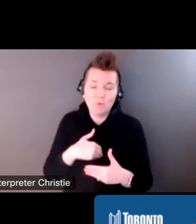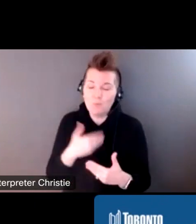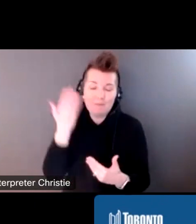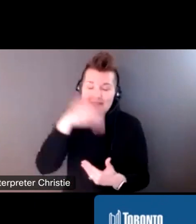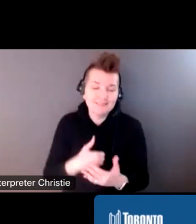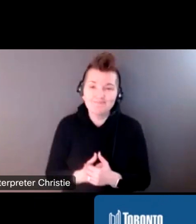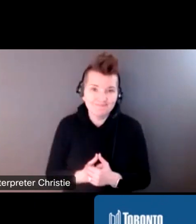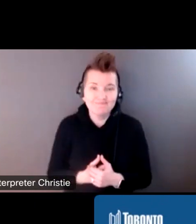Thank you.